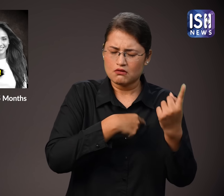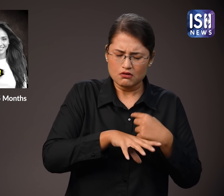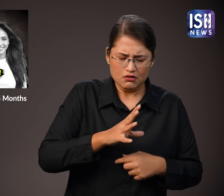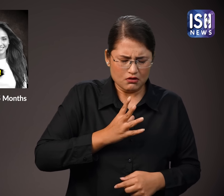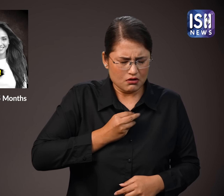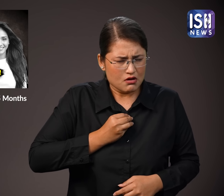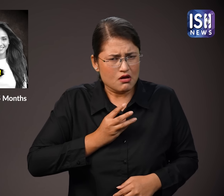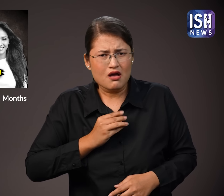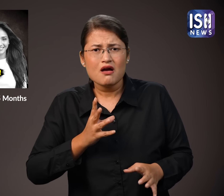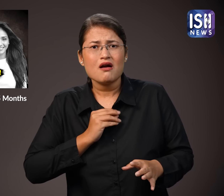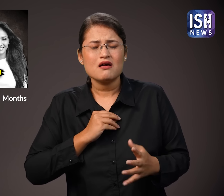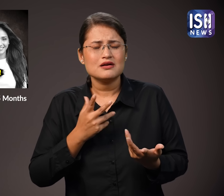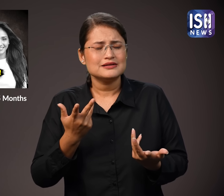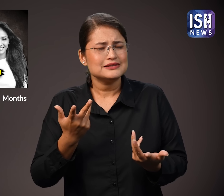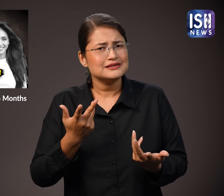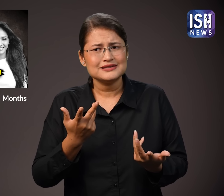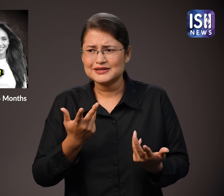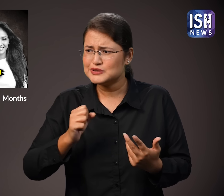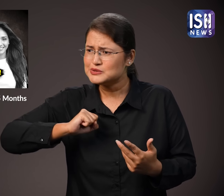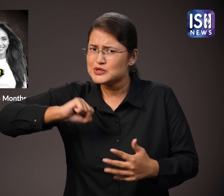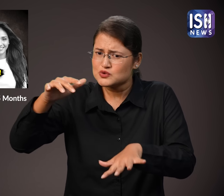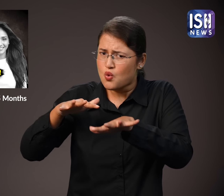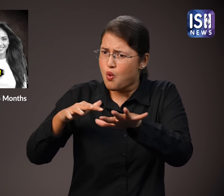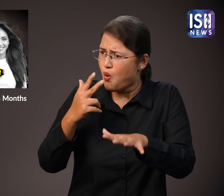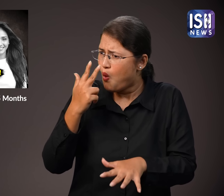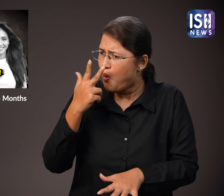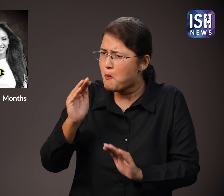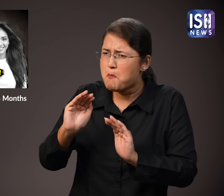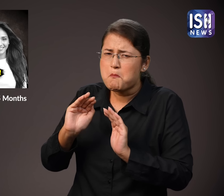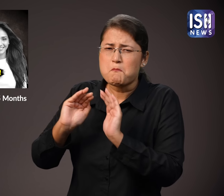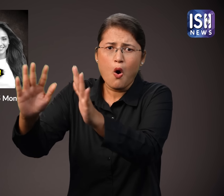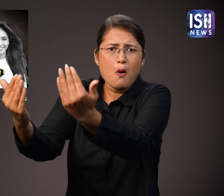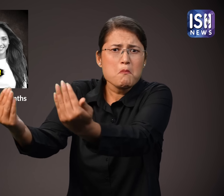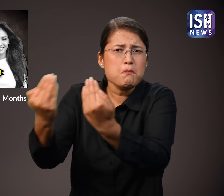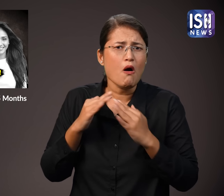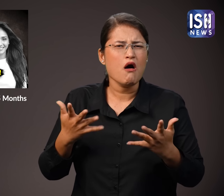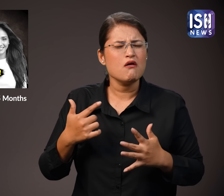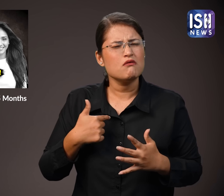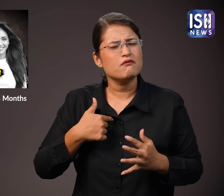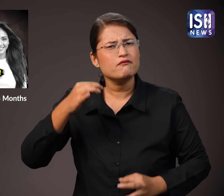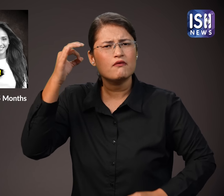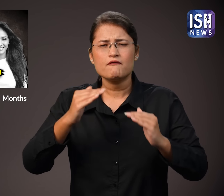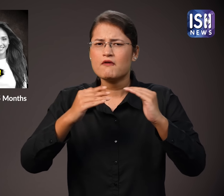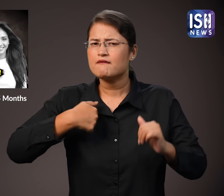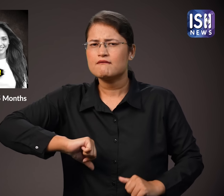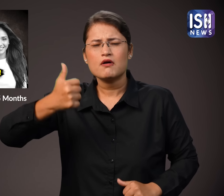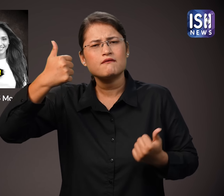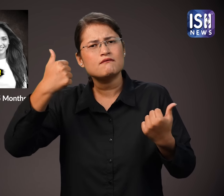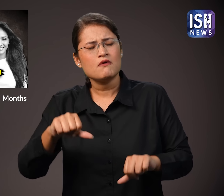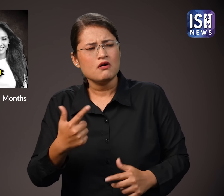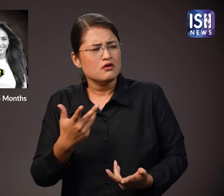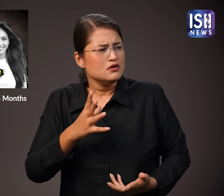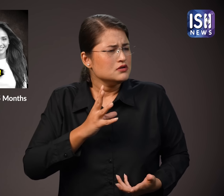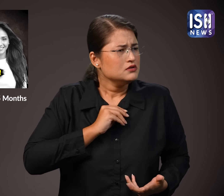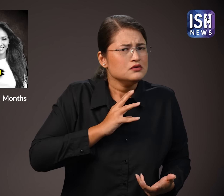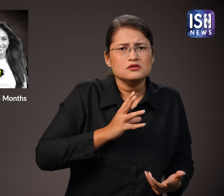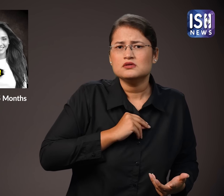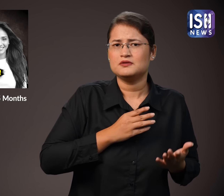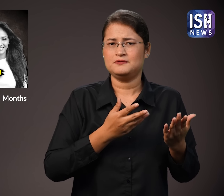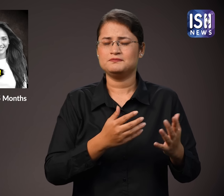They feared that justice might not be fair, as many people seemed openly aligned with Samarth and his family.